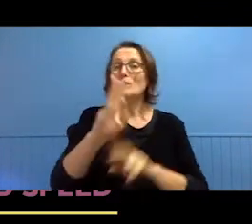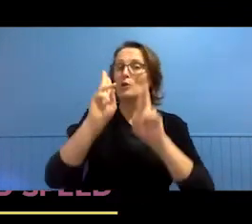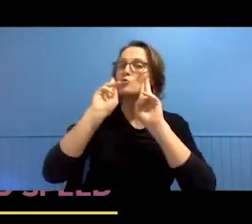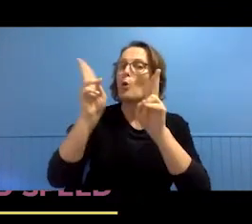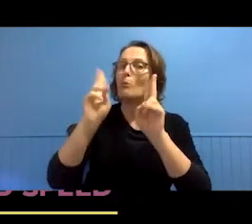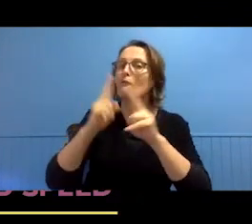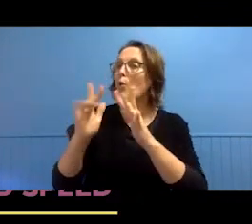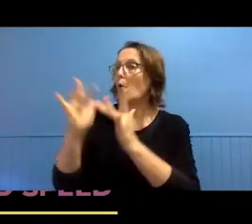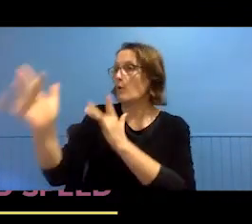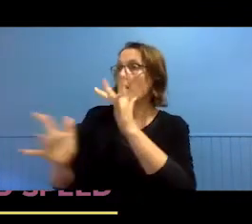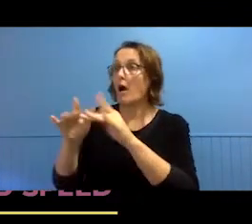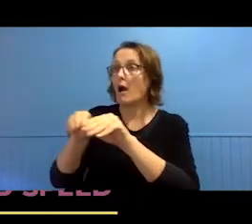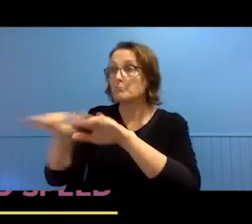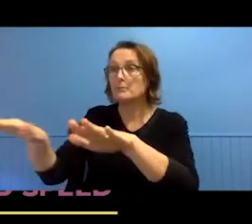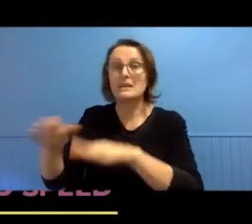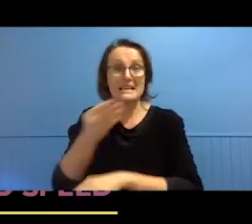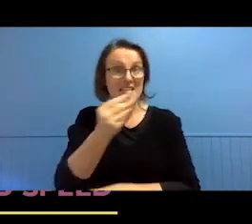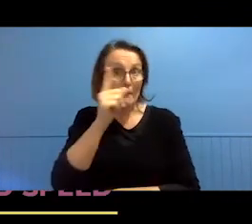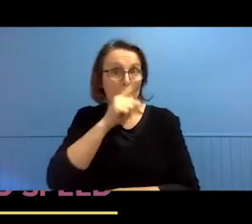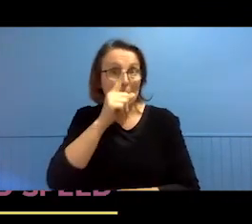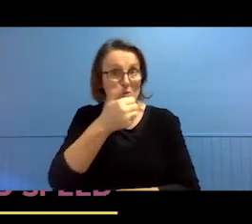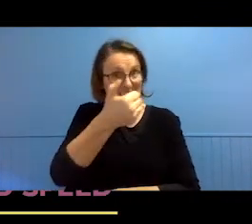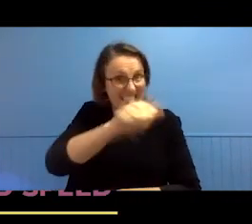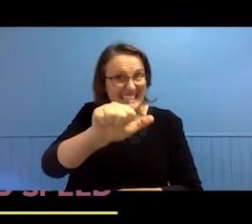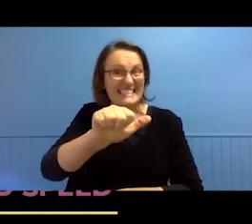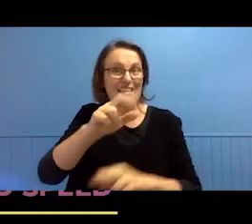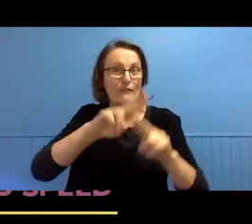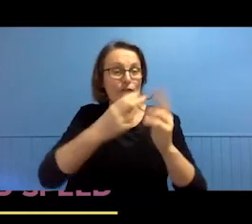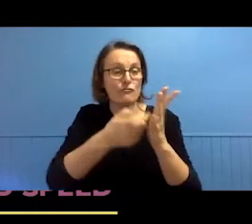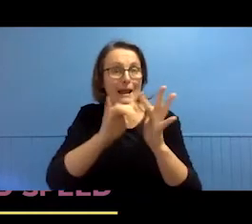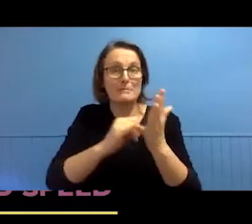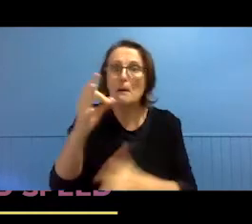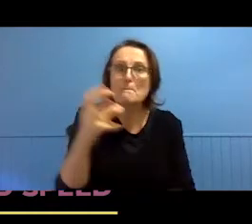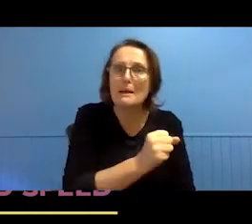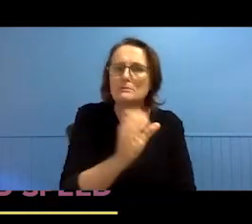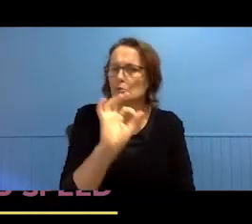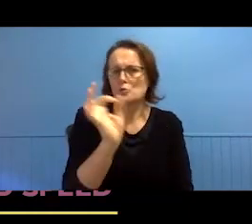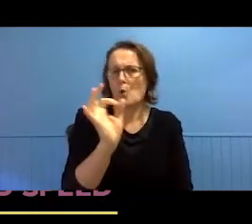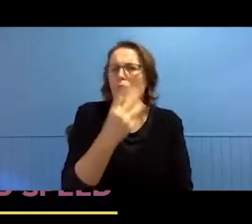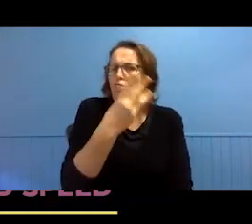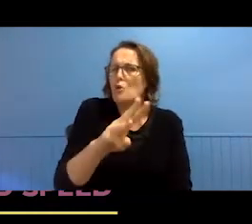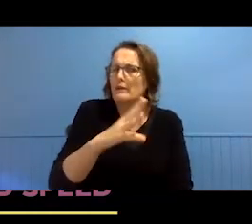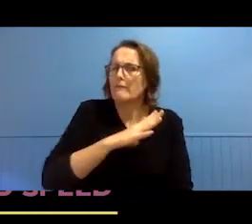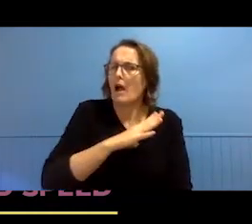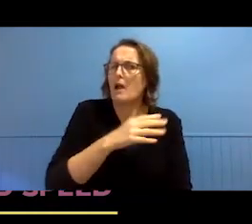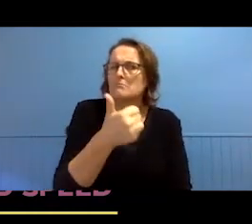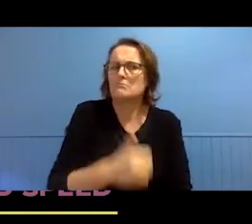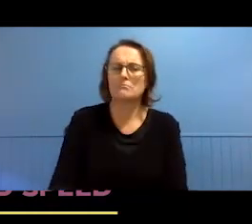Some people stream all the way up to 60 frames per second but that's not always necessary if you got a lower connection speed. Here, where we